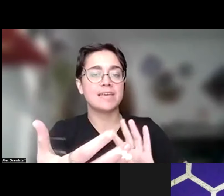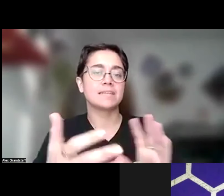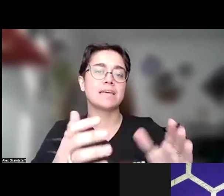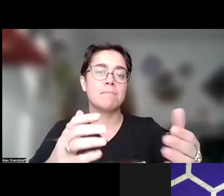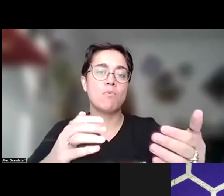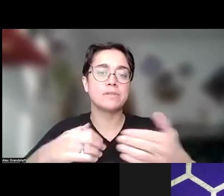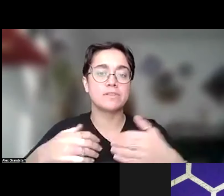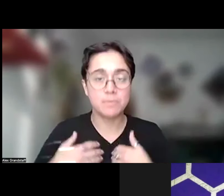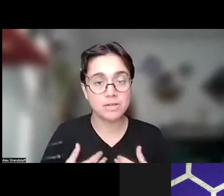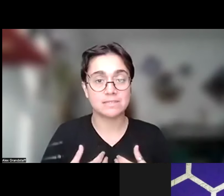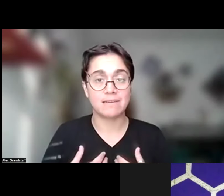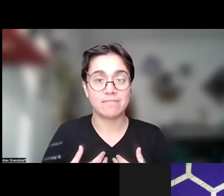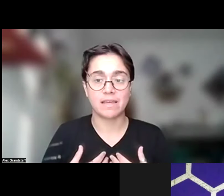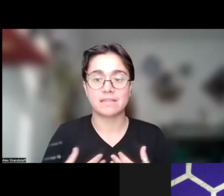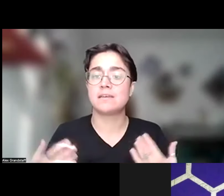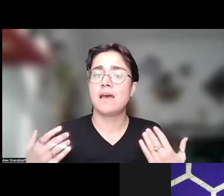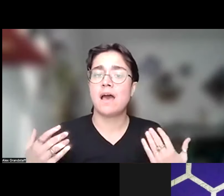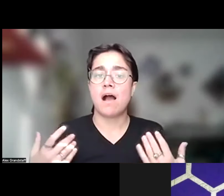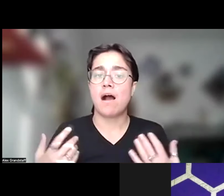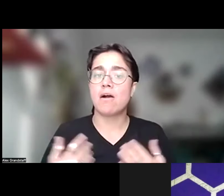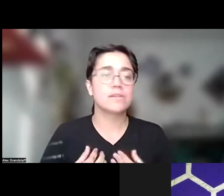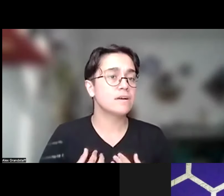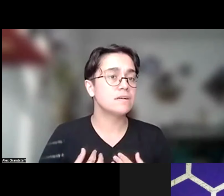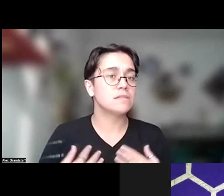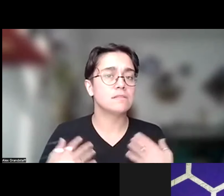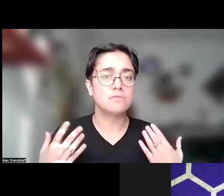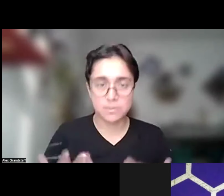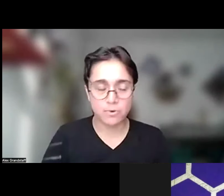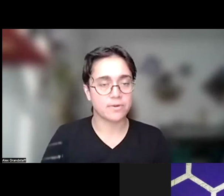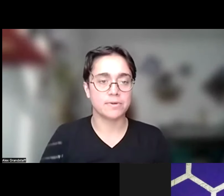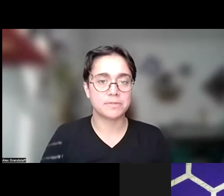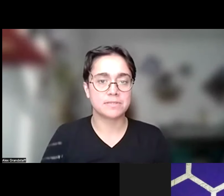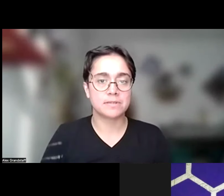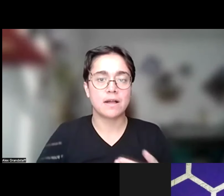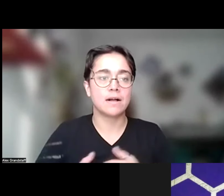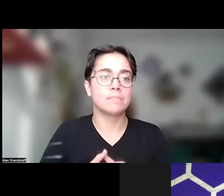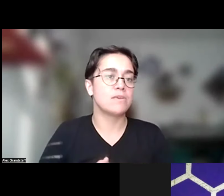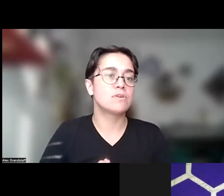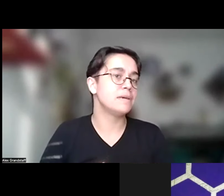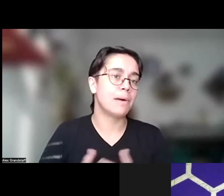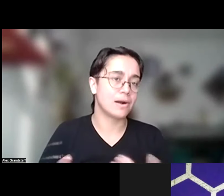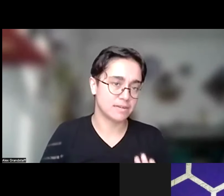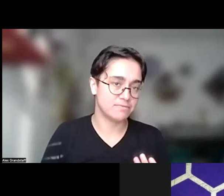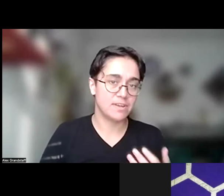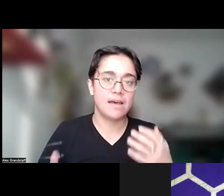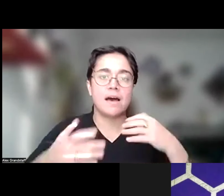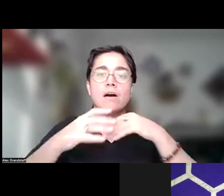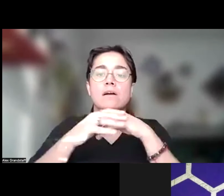people don't understand our communities. If you want to focus less on the policy side of things and more on the